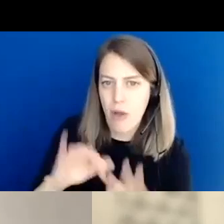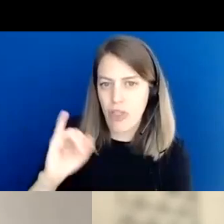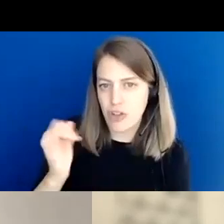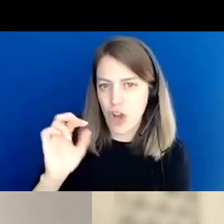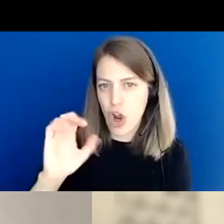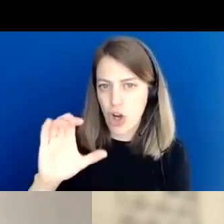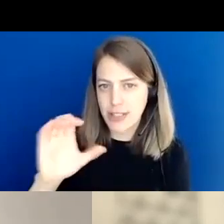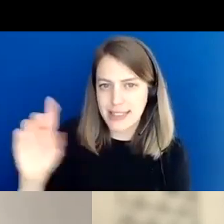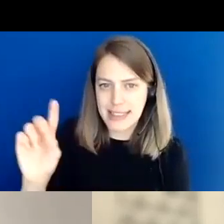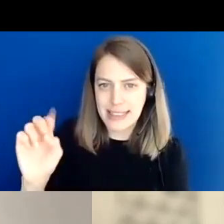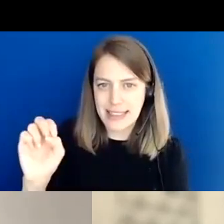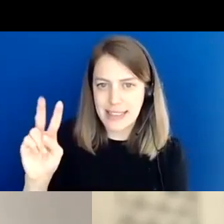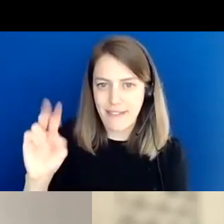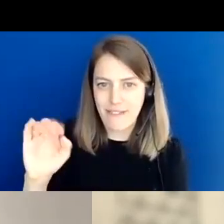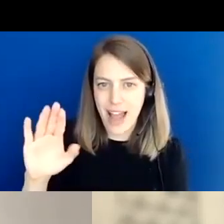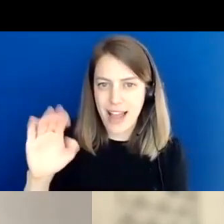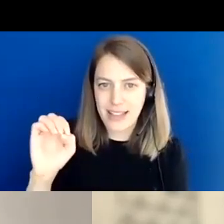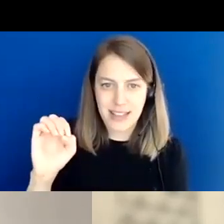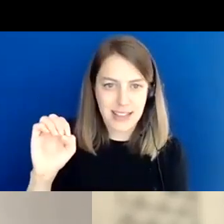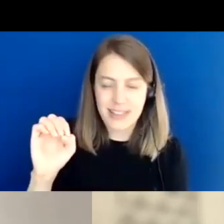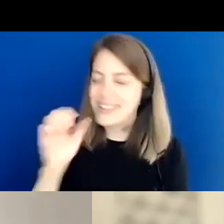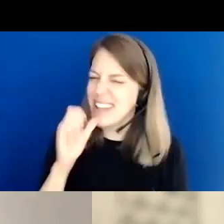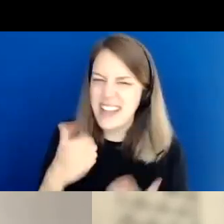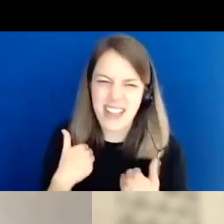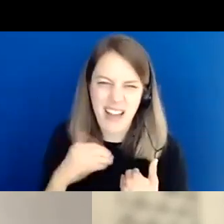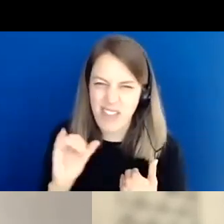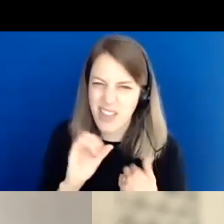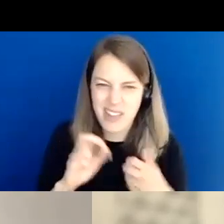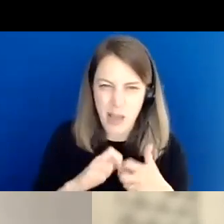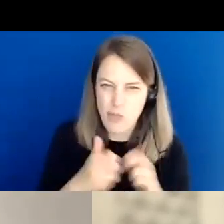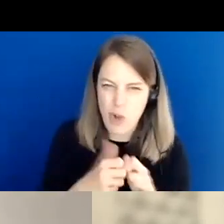It doesn't run into the same problem that this one did, about you're